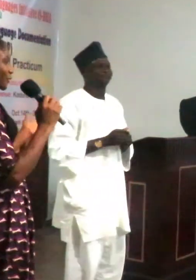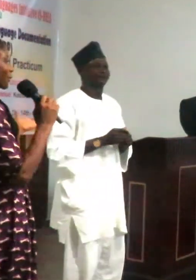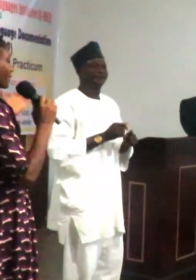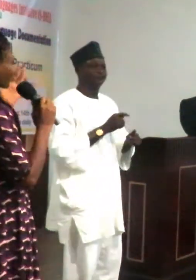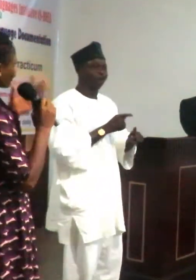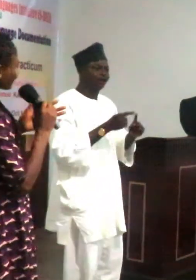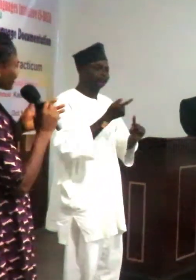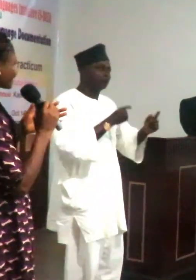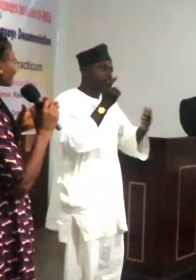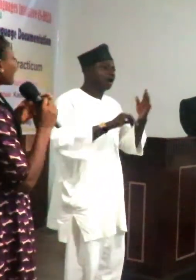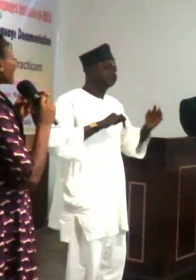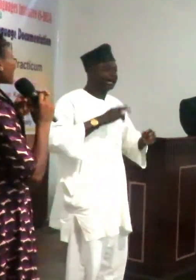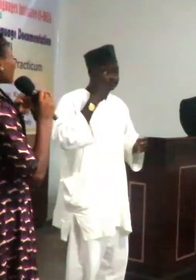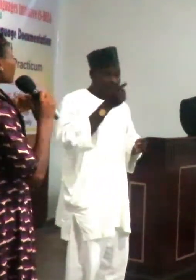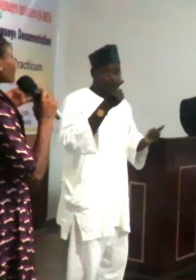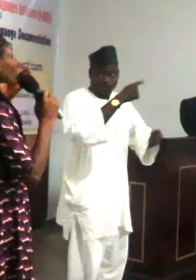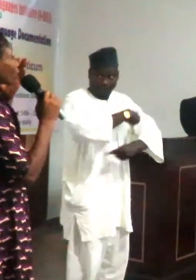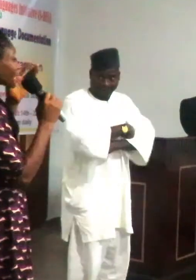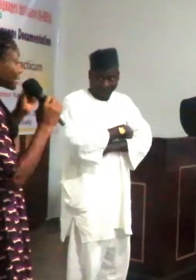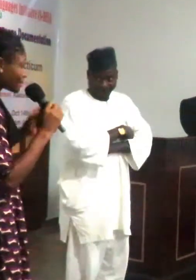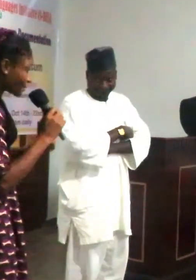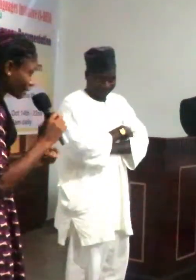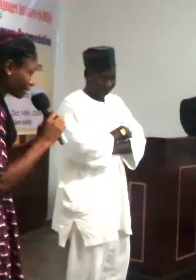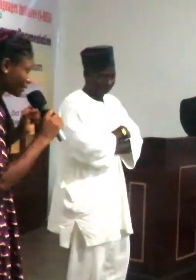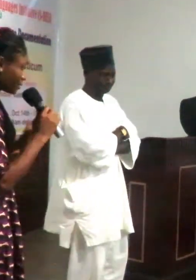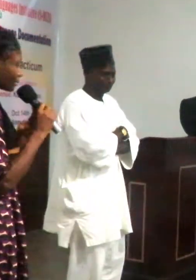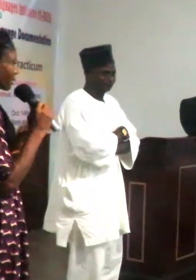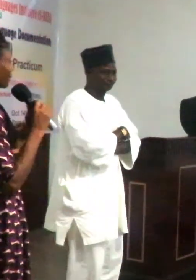with is-- if there were deaf people in Nigeria